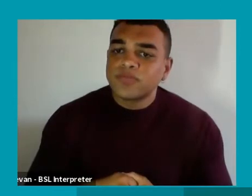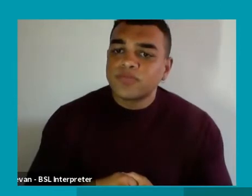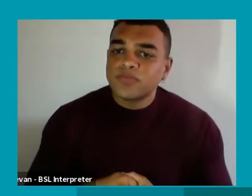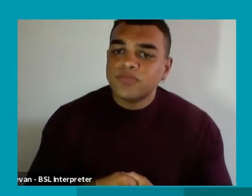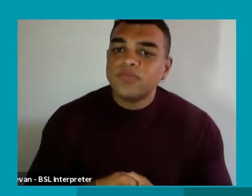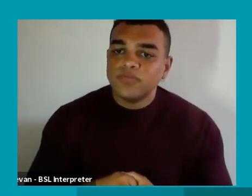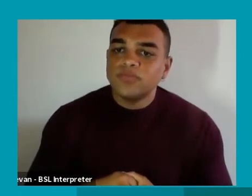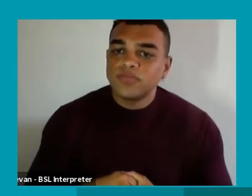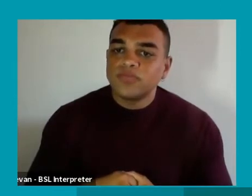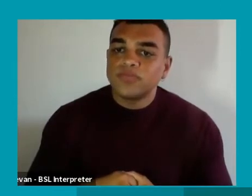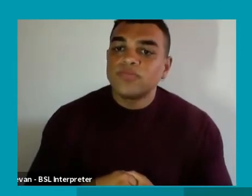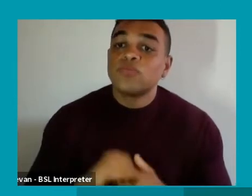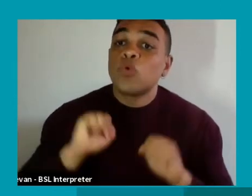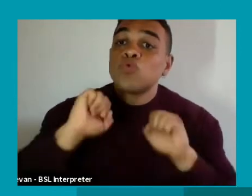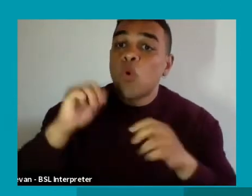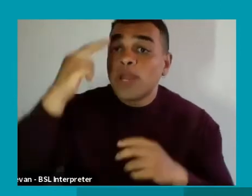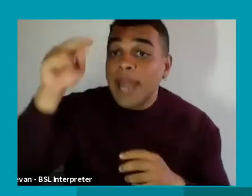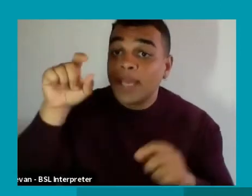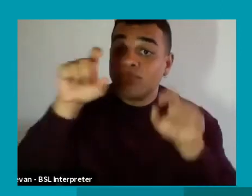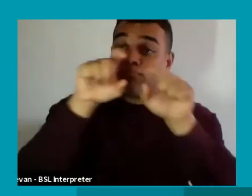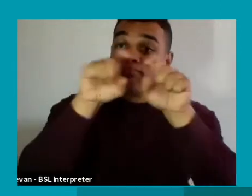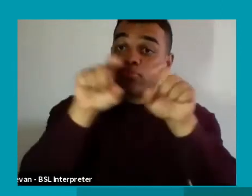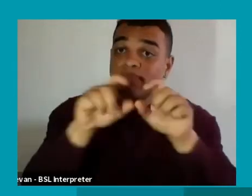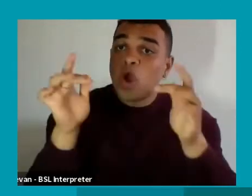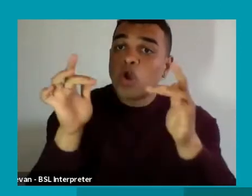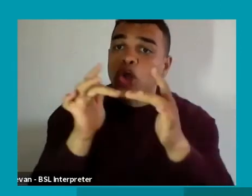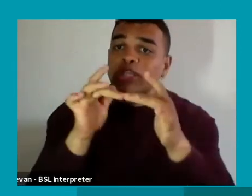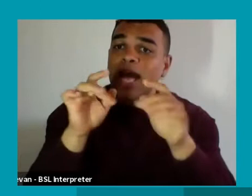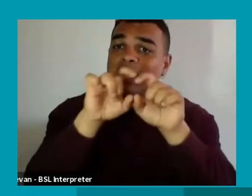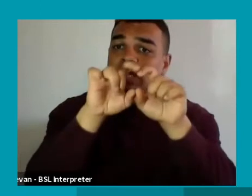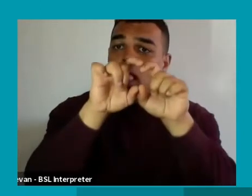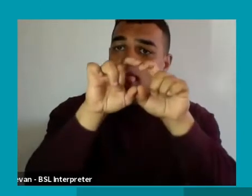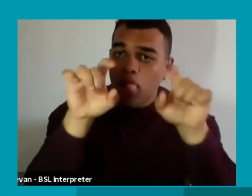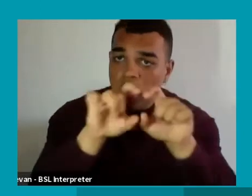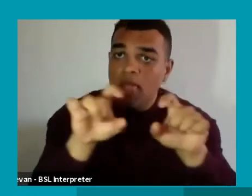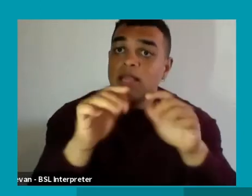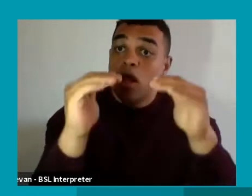name and your contact details, but just directly above the work section of your CV.